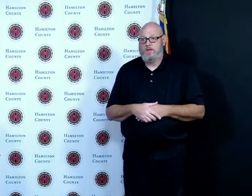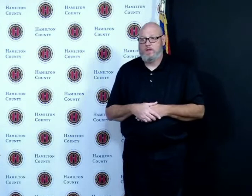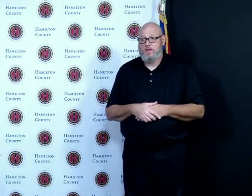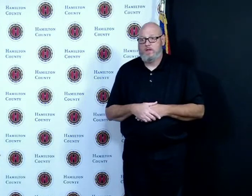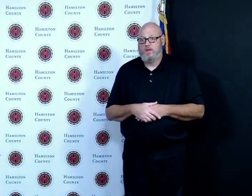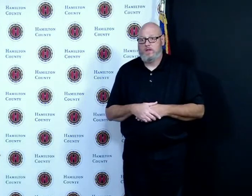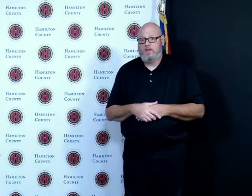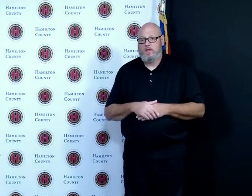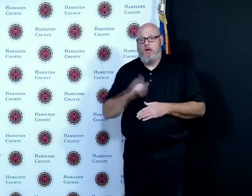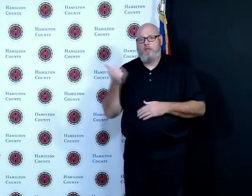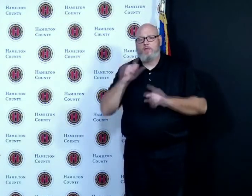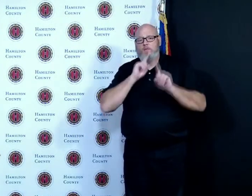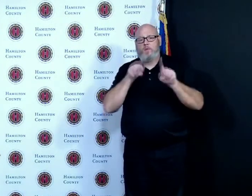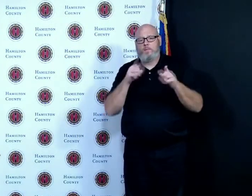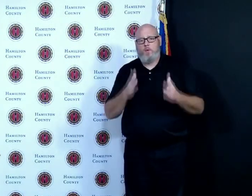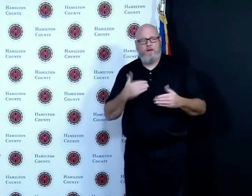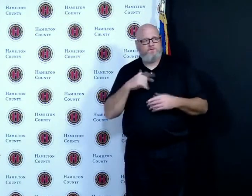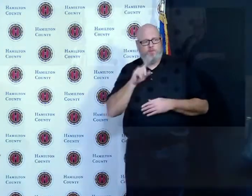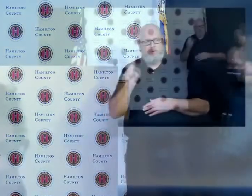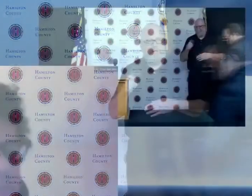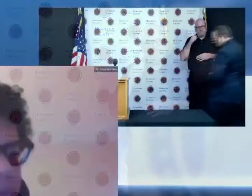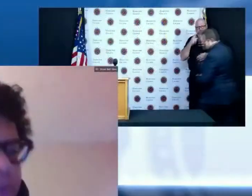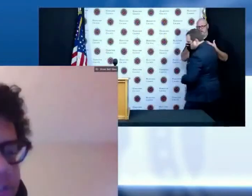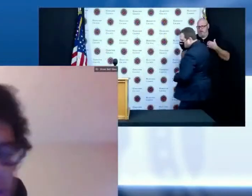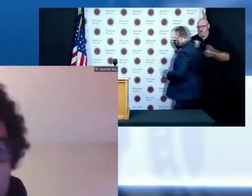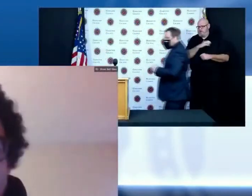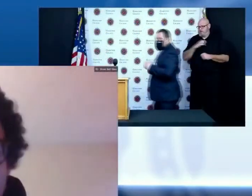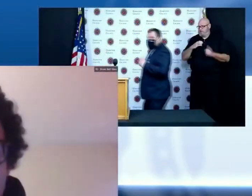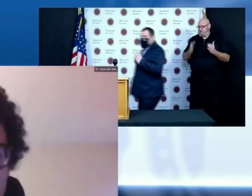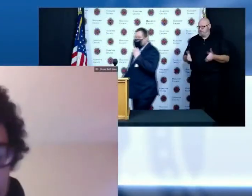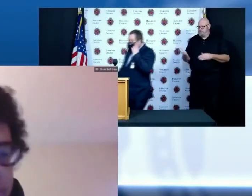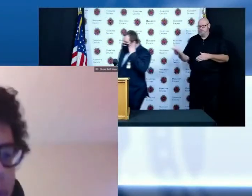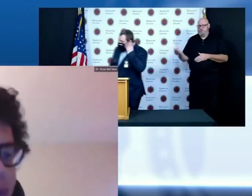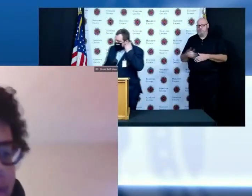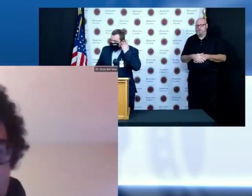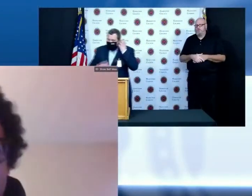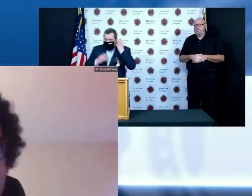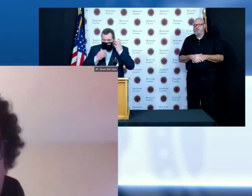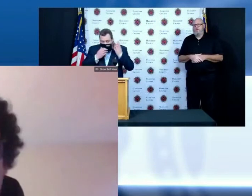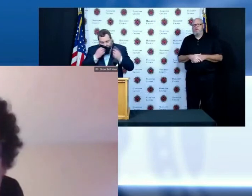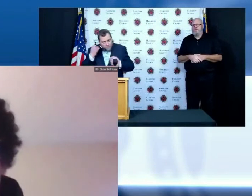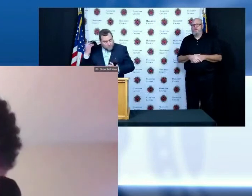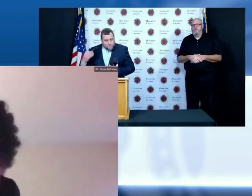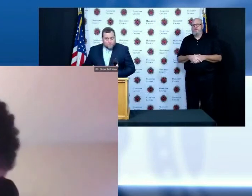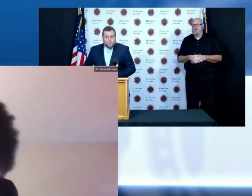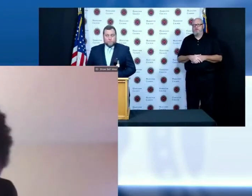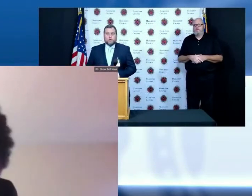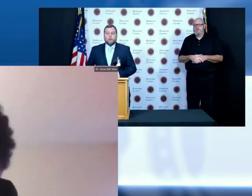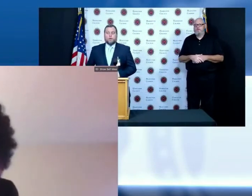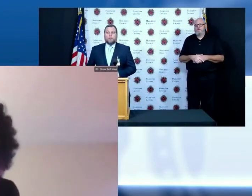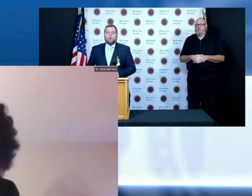have partnered directly with schools a couple of small flu clinics have partnered with schools